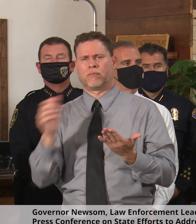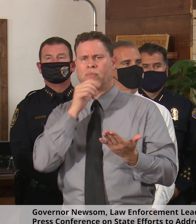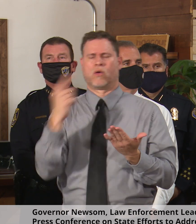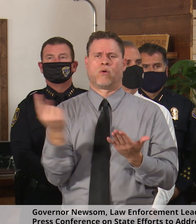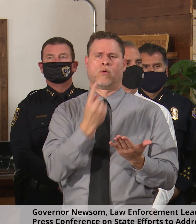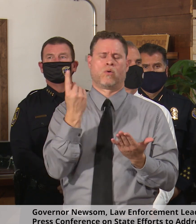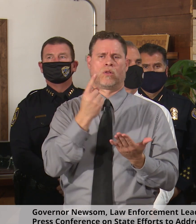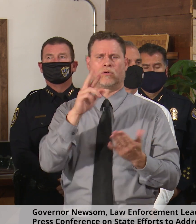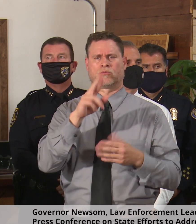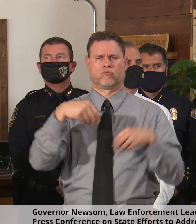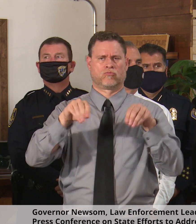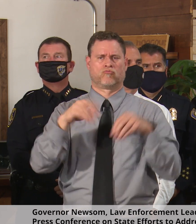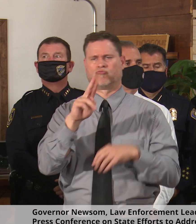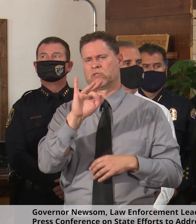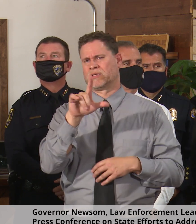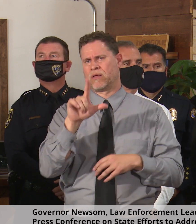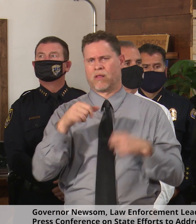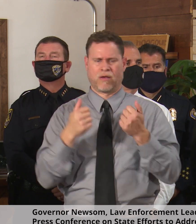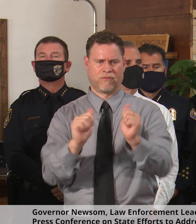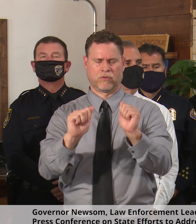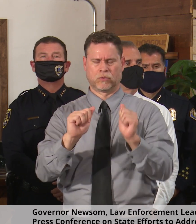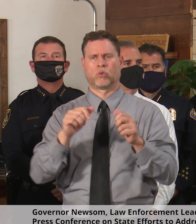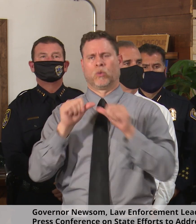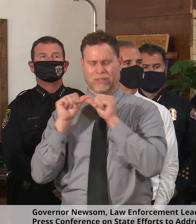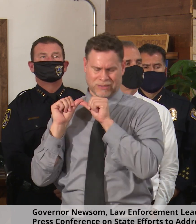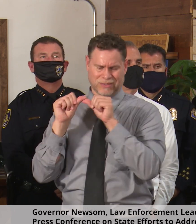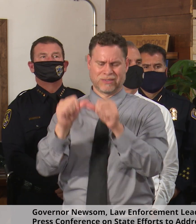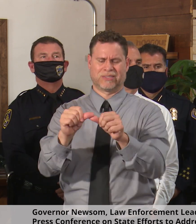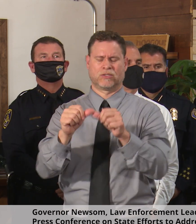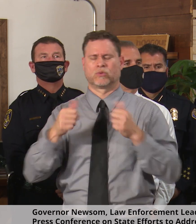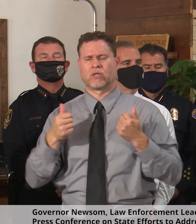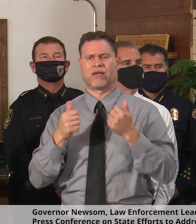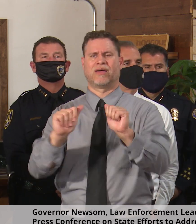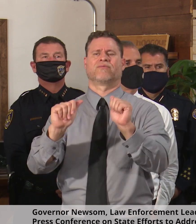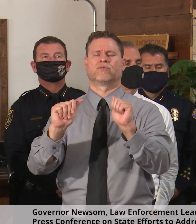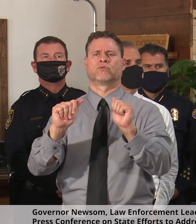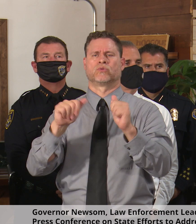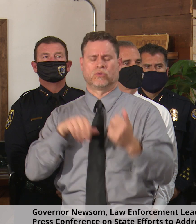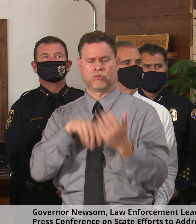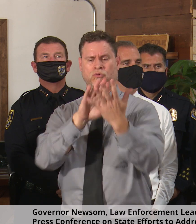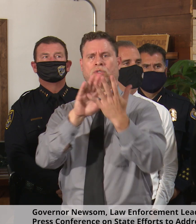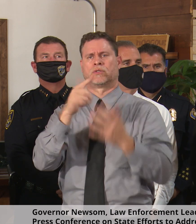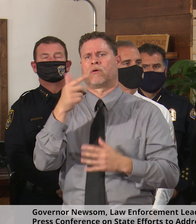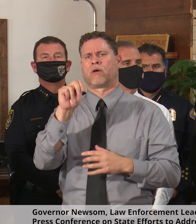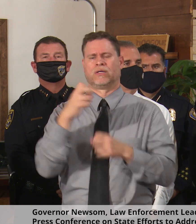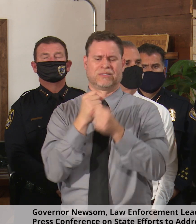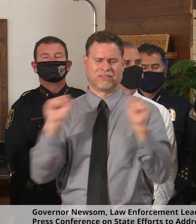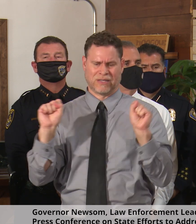of retail efforts. We continue in our efforts to address the issue of gun safety and gun crimes. I